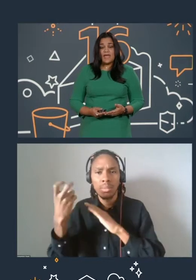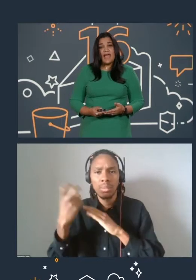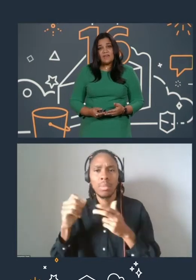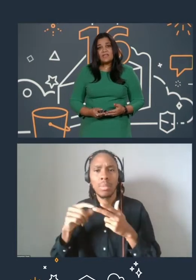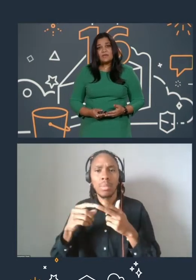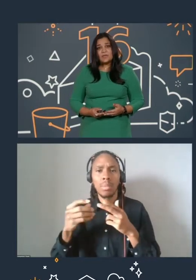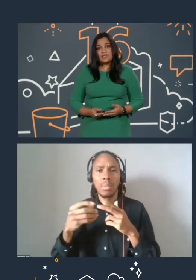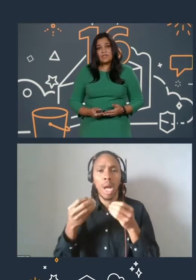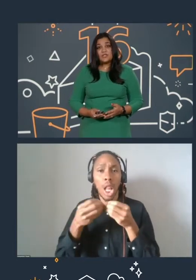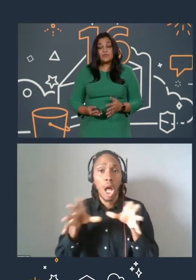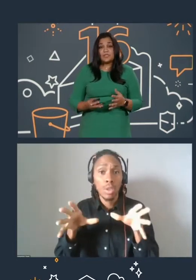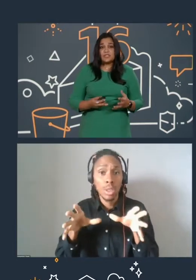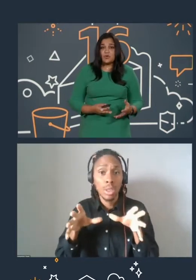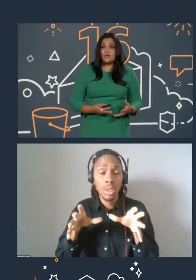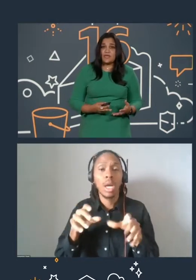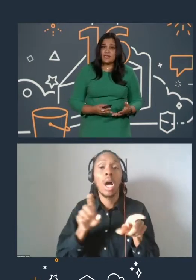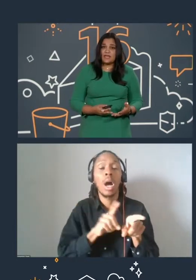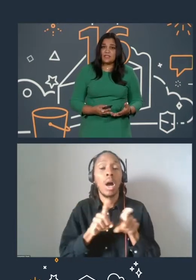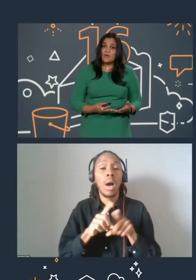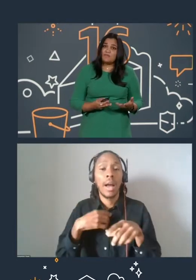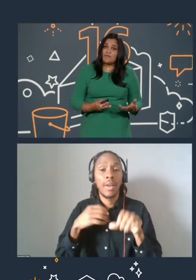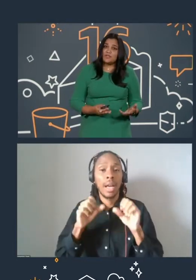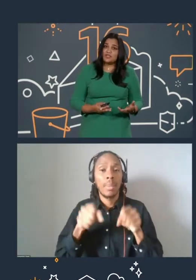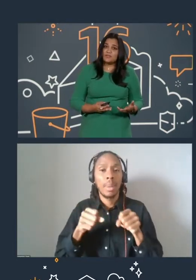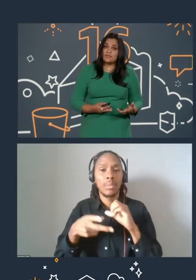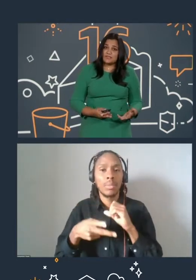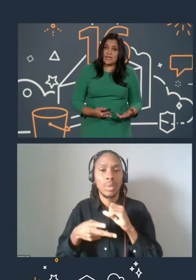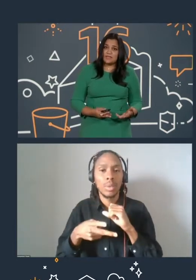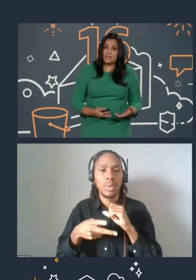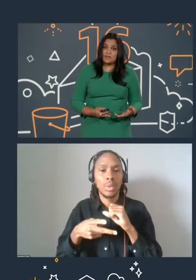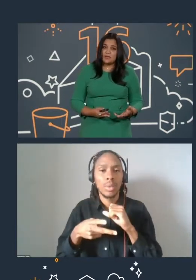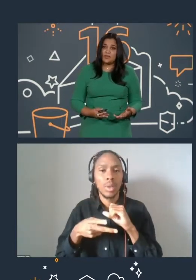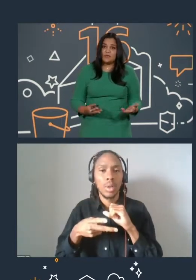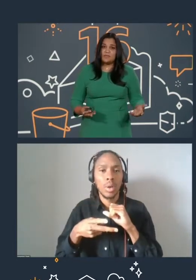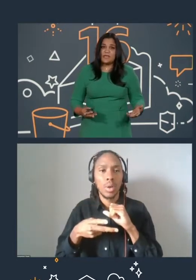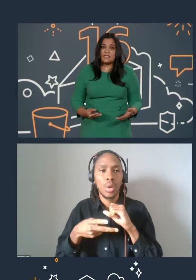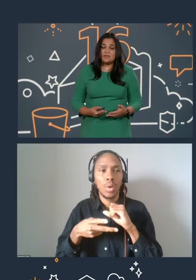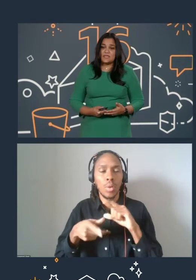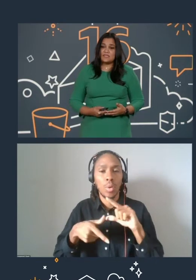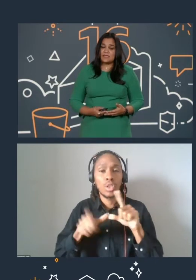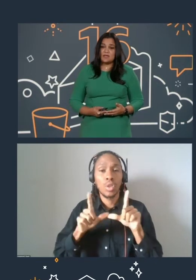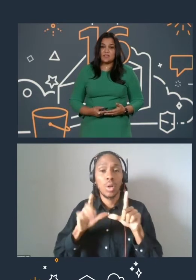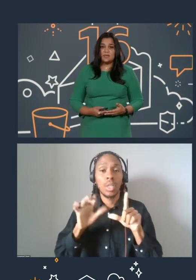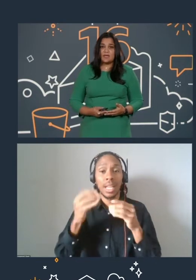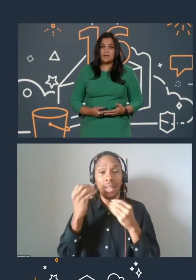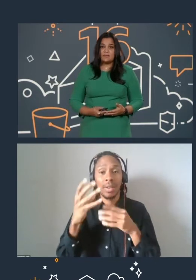and having the ability to restore that data to a functional state in order to maintain business continuity.